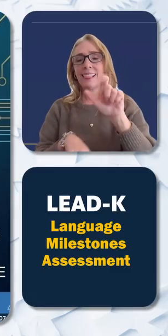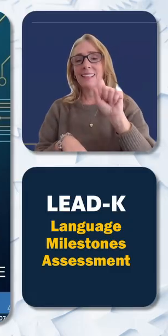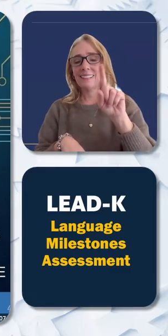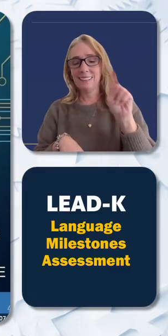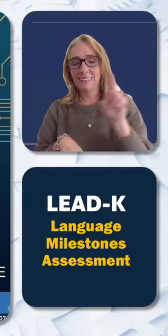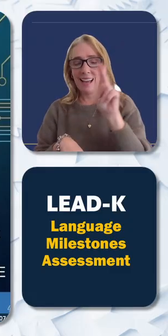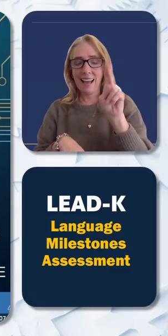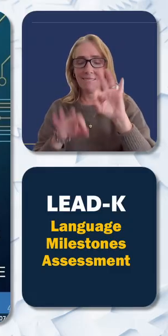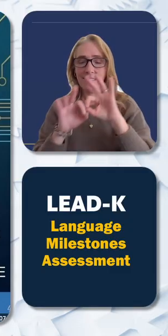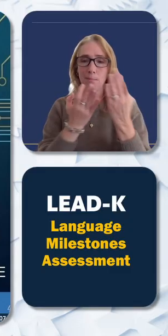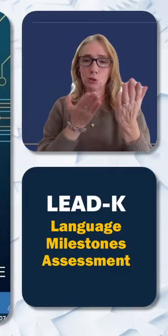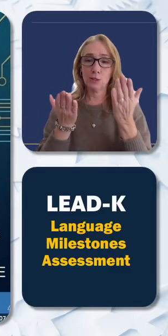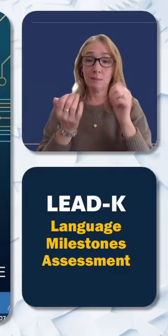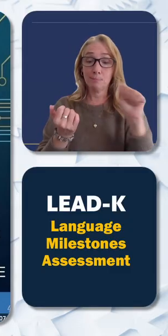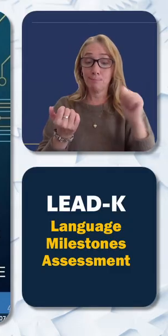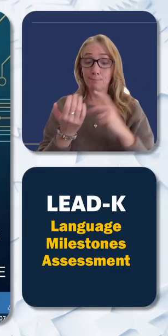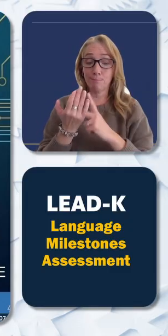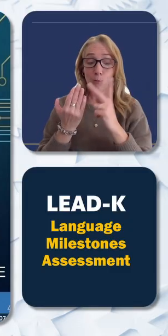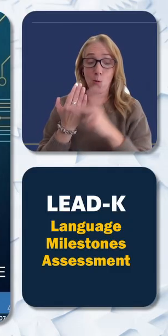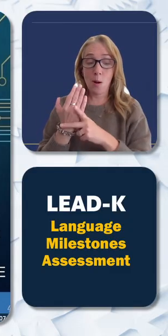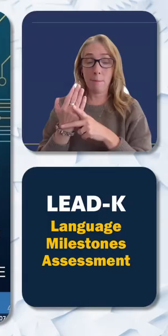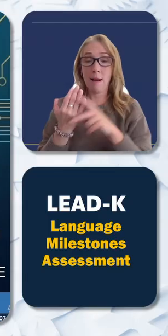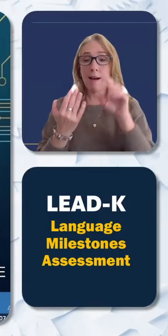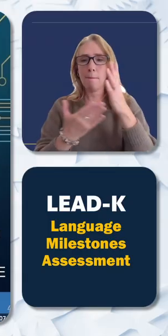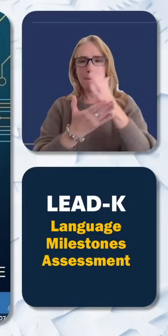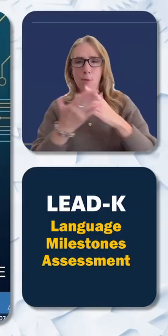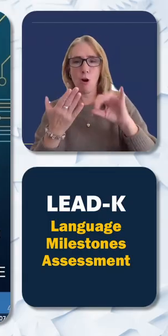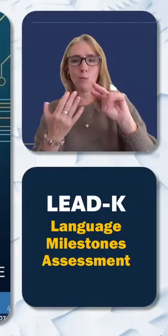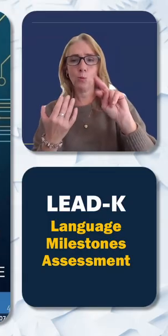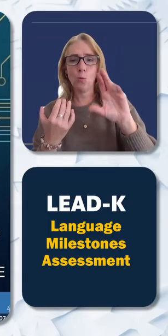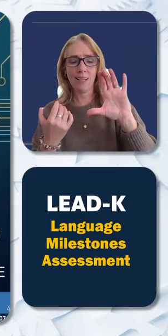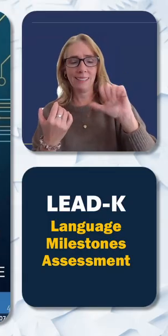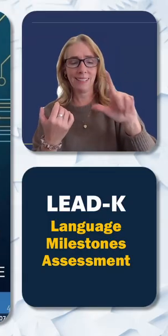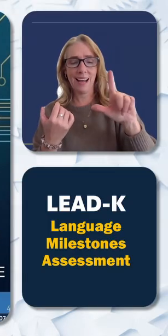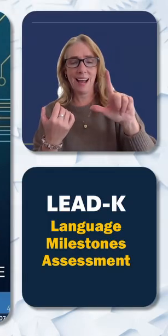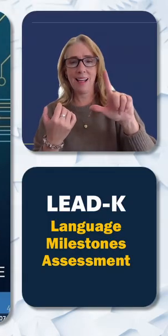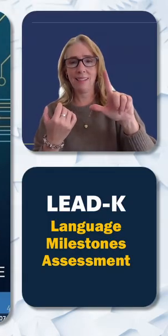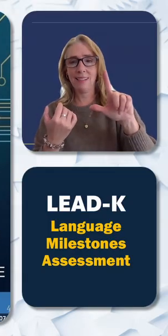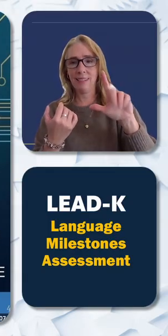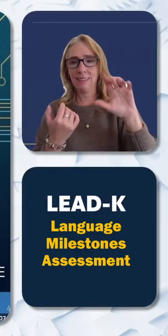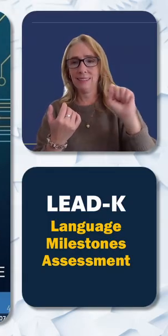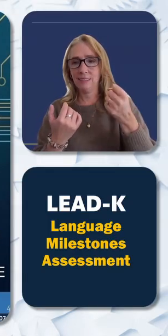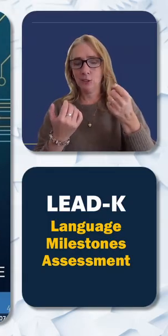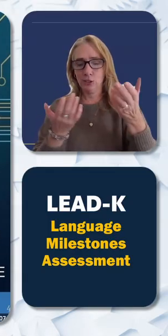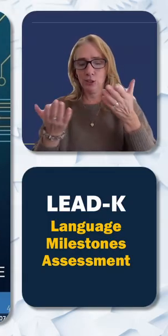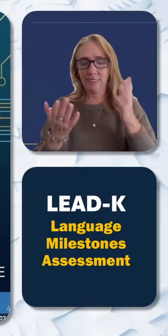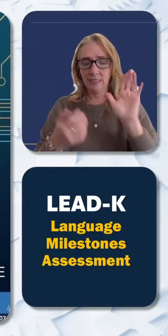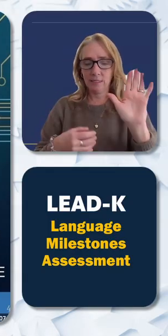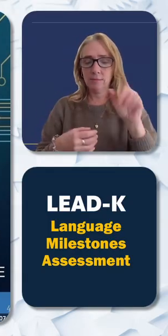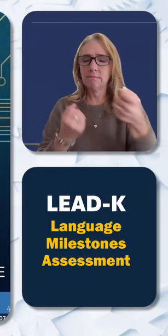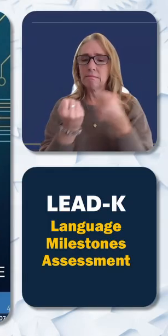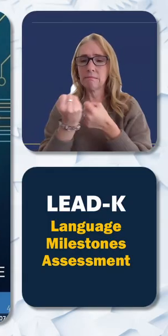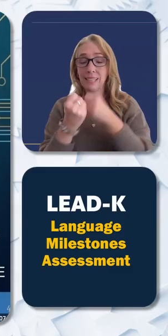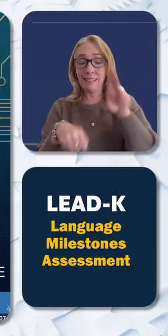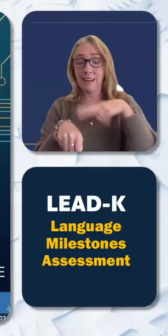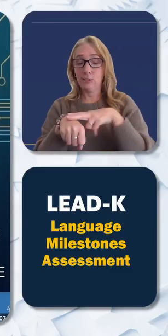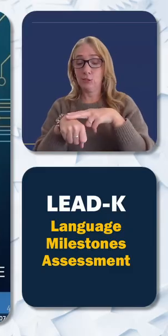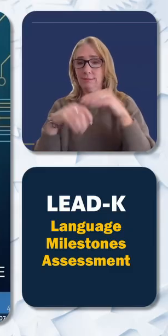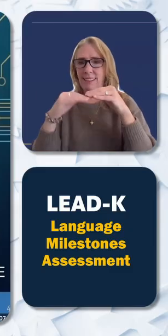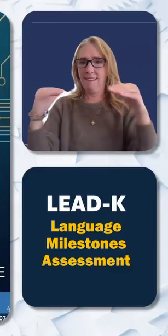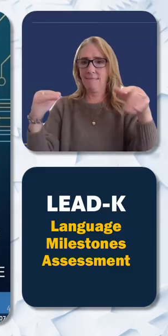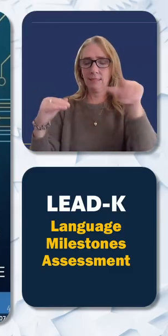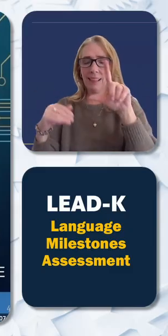EHDI, or "Eddy," as the LEAD-K Family Services Program, which is a part of NorCal's services.